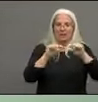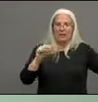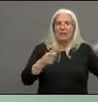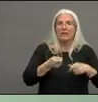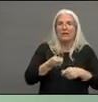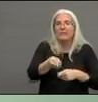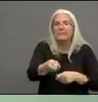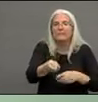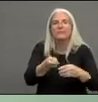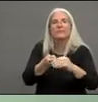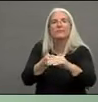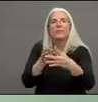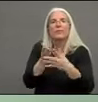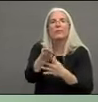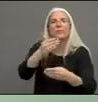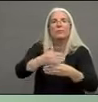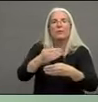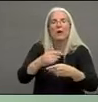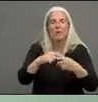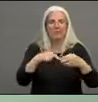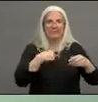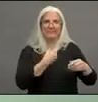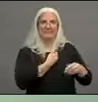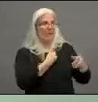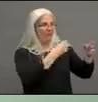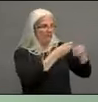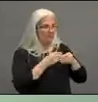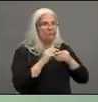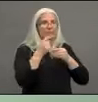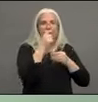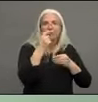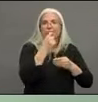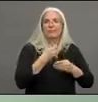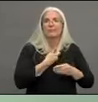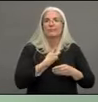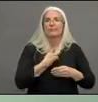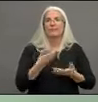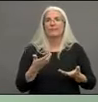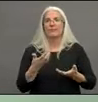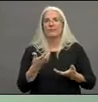employees. The only thing we were handed a swab and the bag was delivered